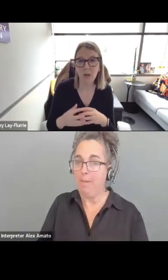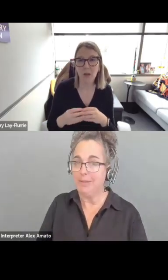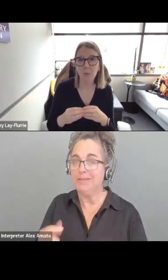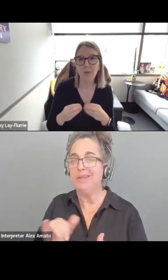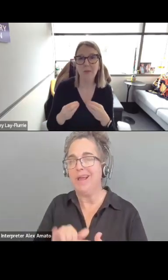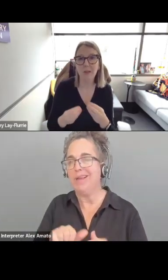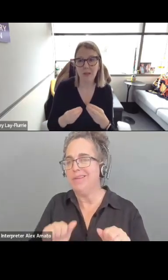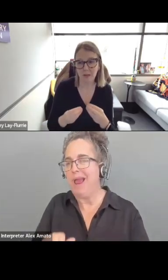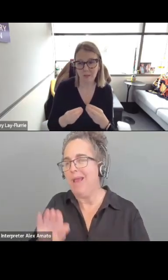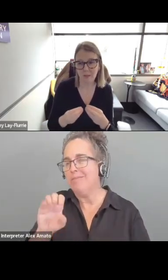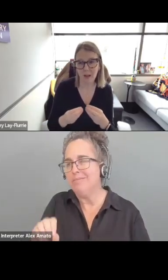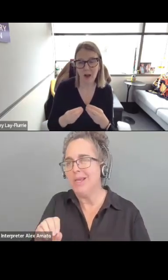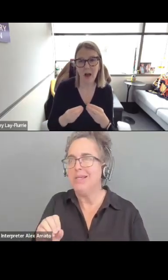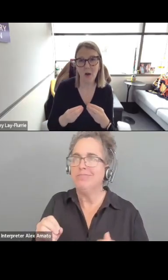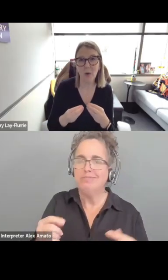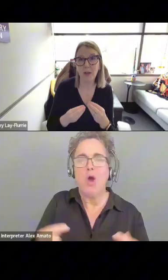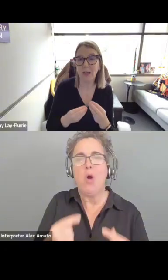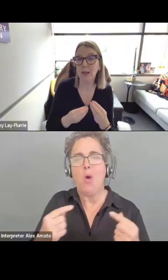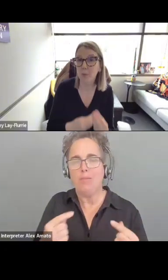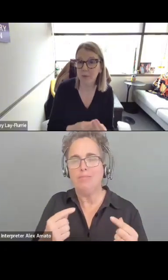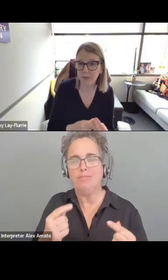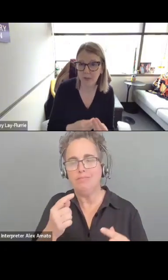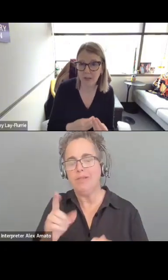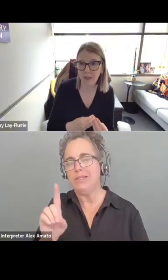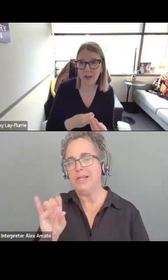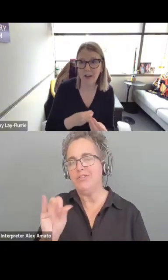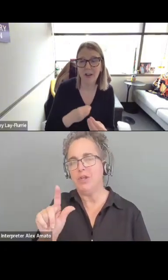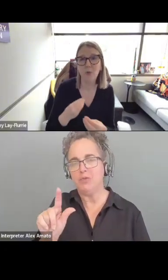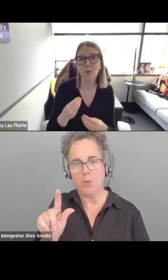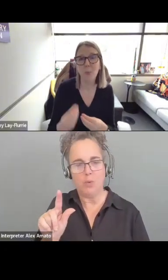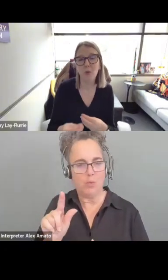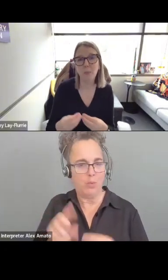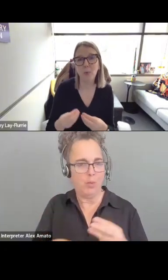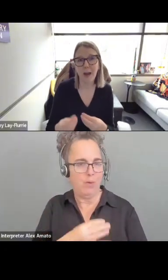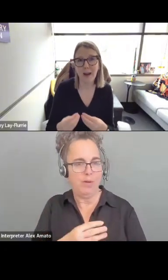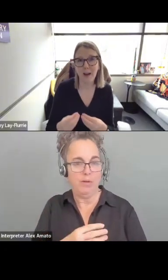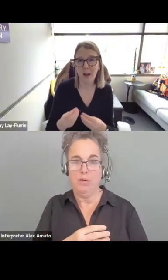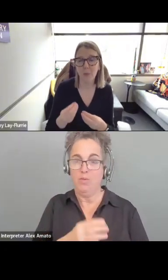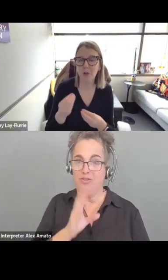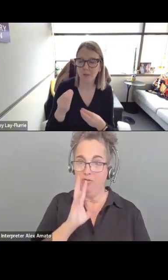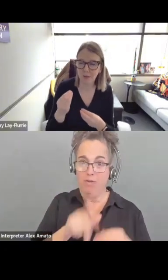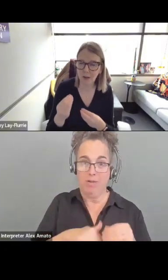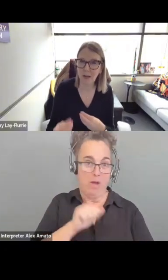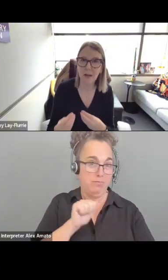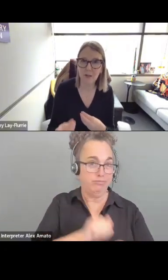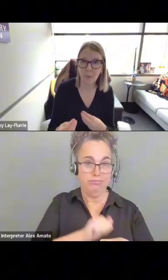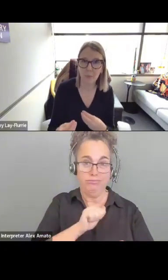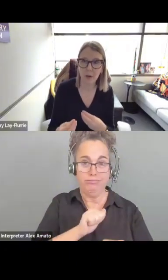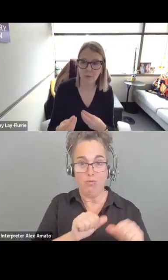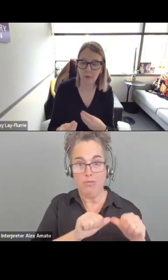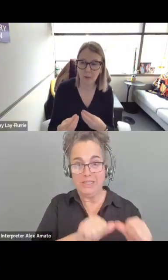We are looking at resilience, we're looking at privacy, responsible AI, which is clearly top of mind